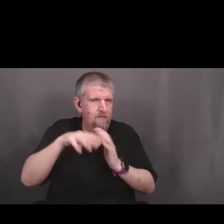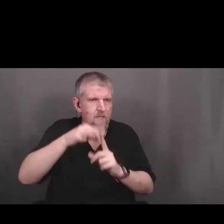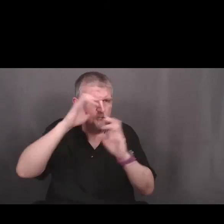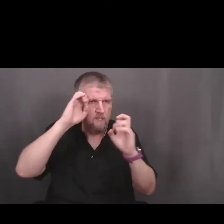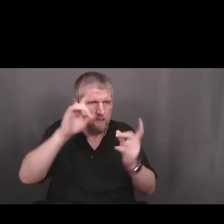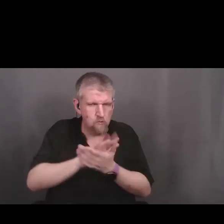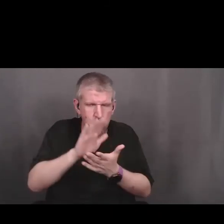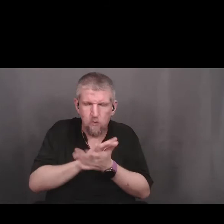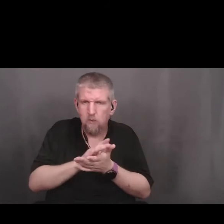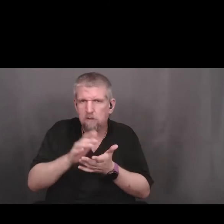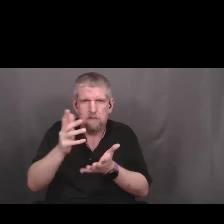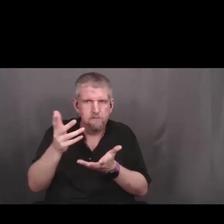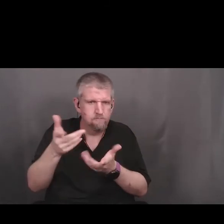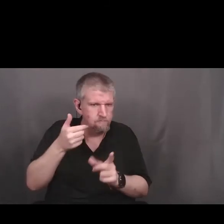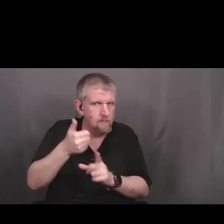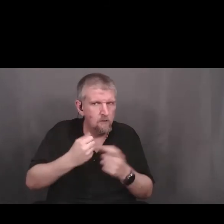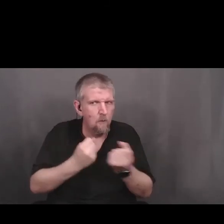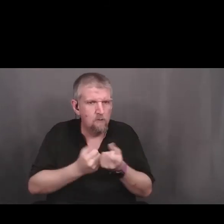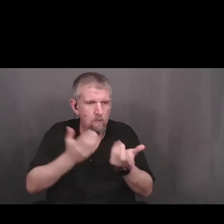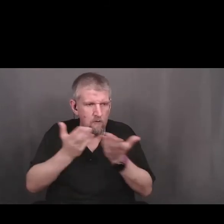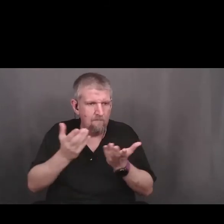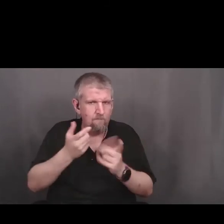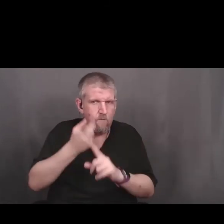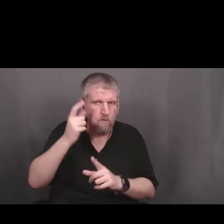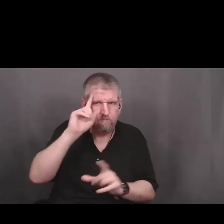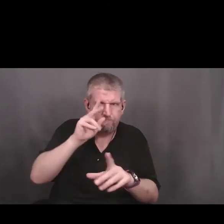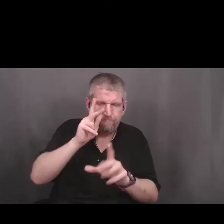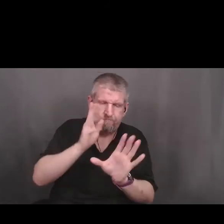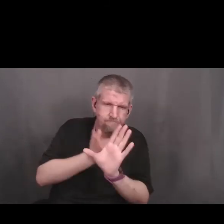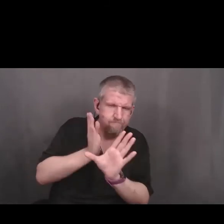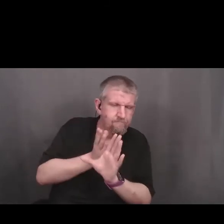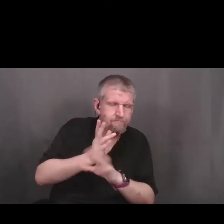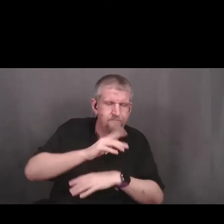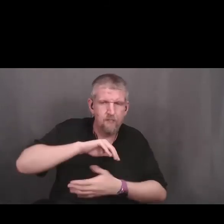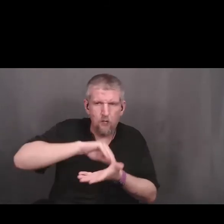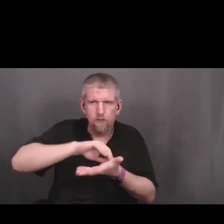and receives support services from a psychiatrist and all those things.